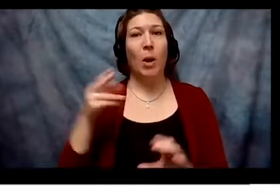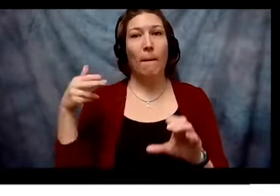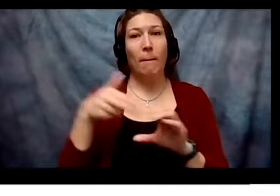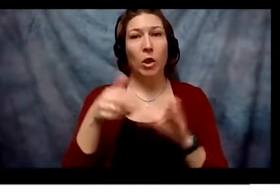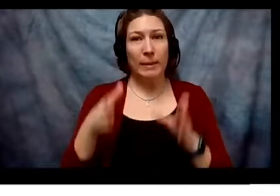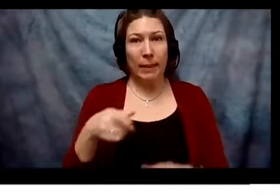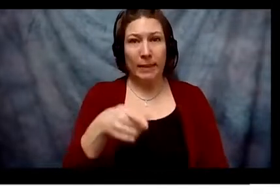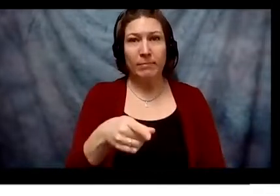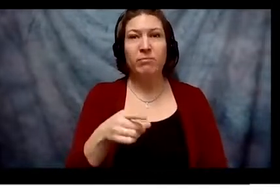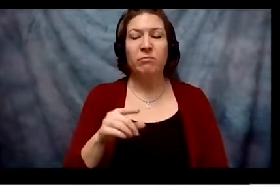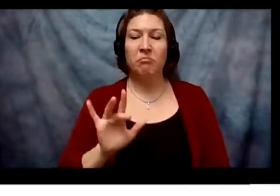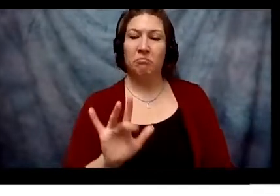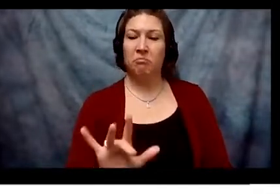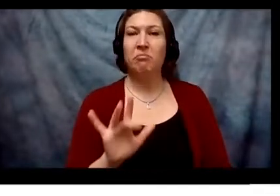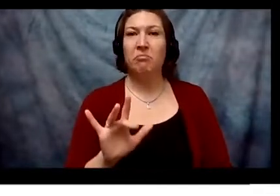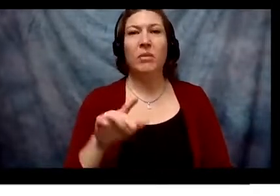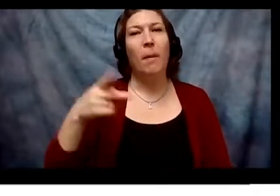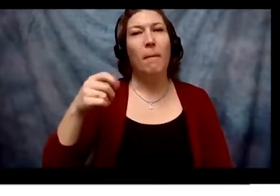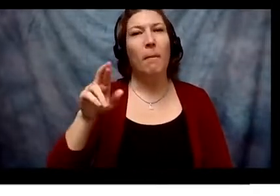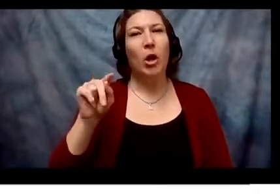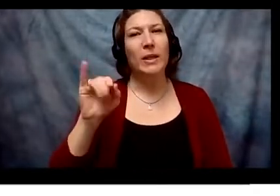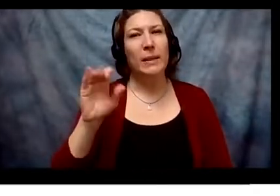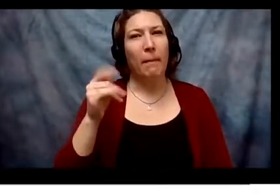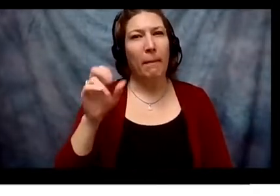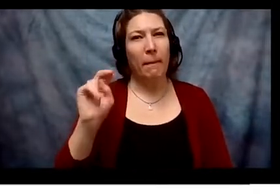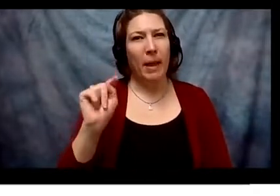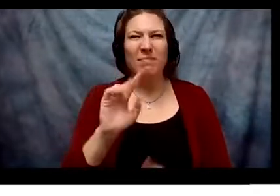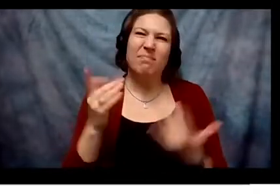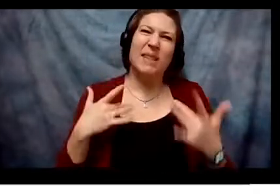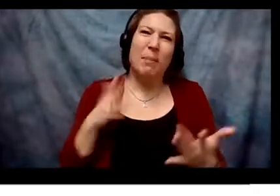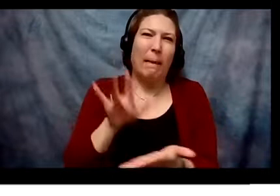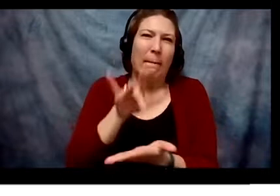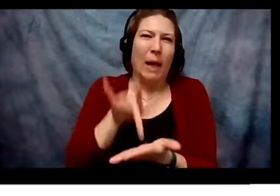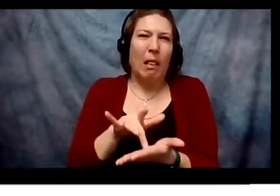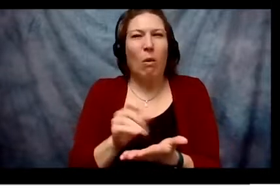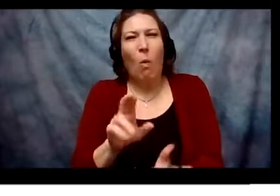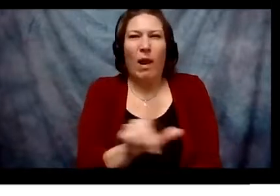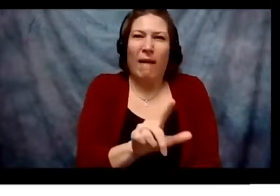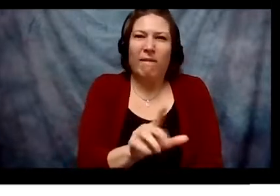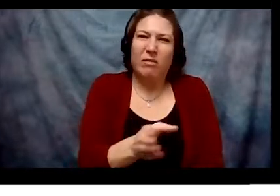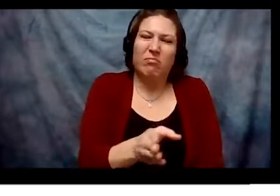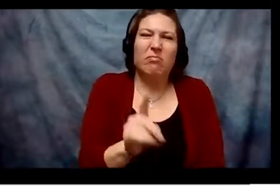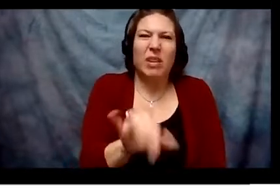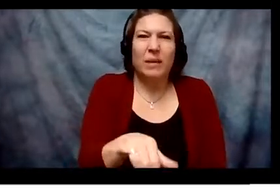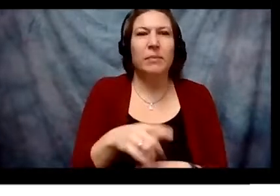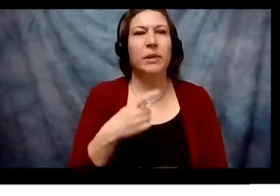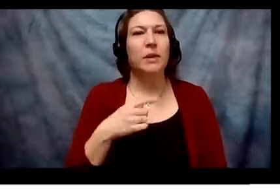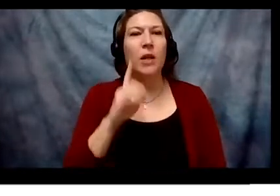to change your name. This participant button is often in the middle left-hand side of the toolbar. We hope everyone can